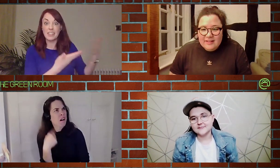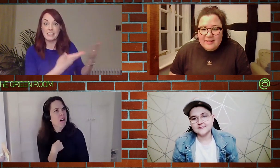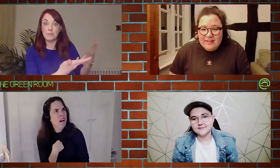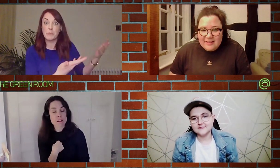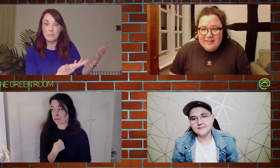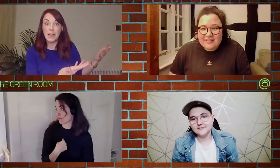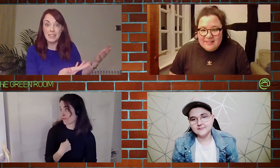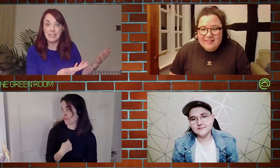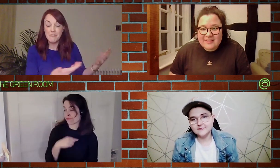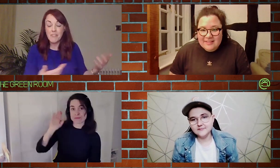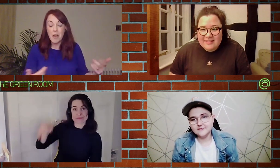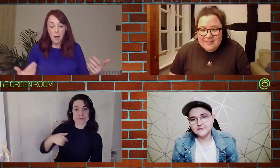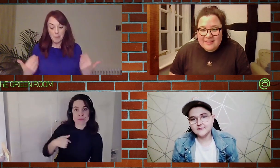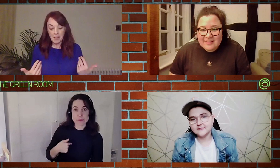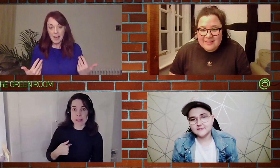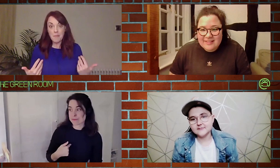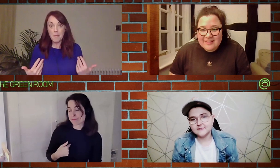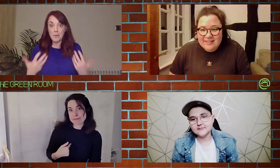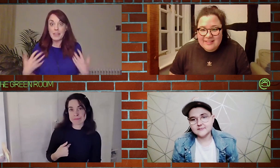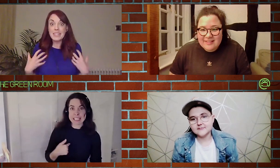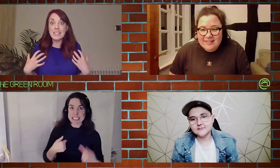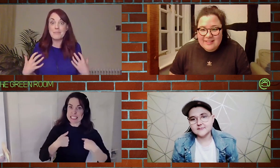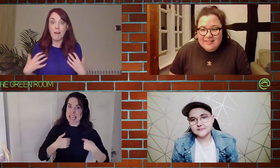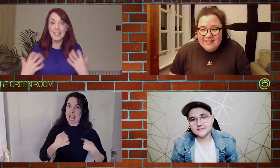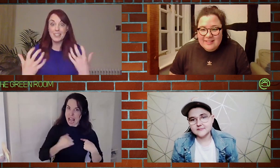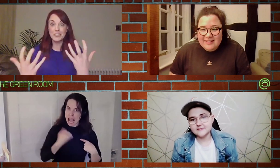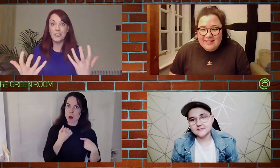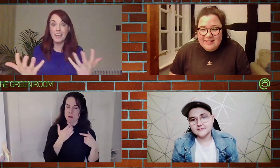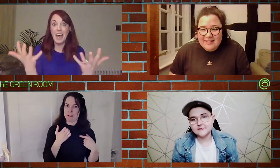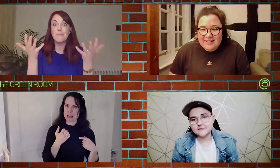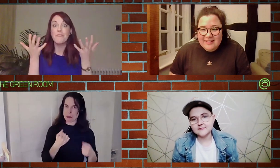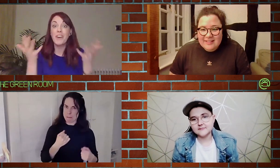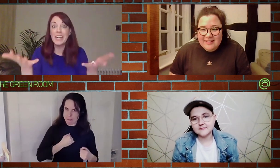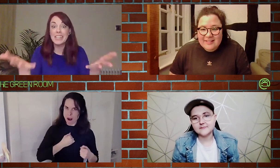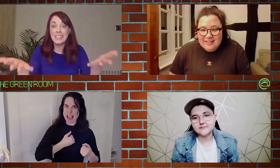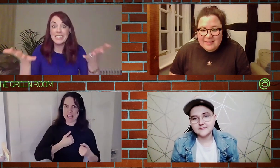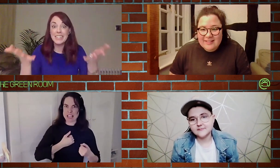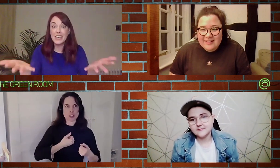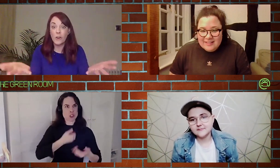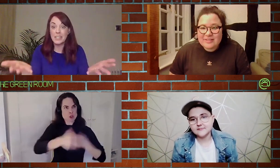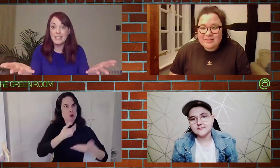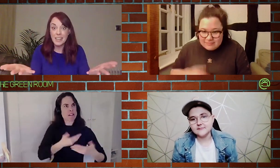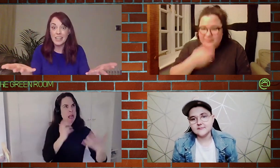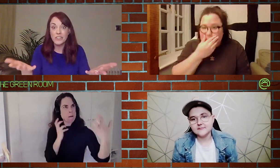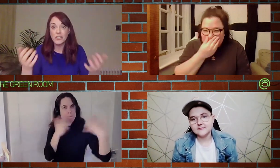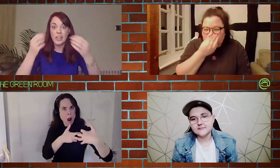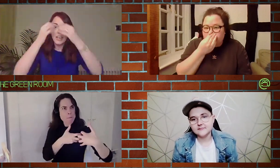different perspective. But this is my story. I'm finally seeing on a stage